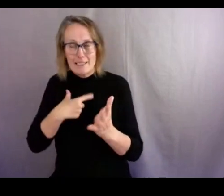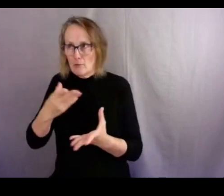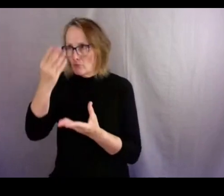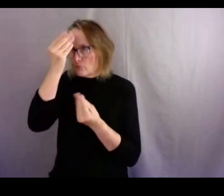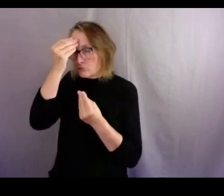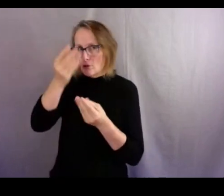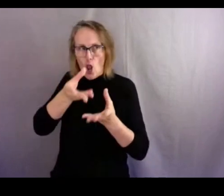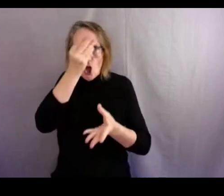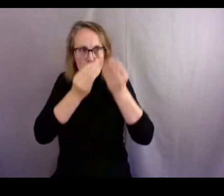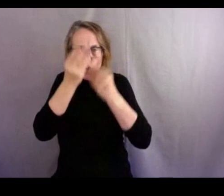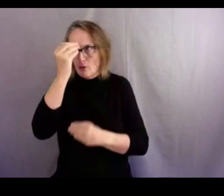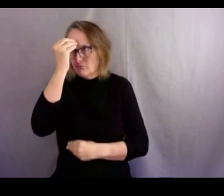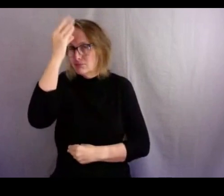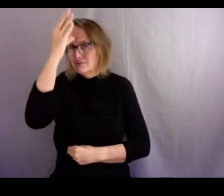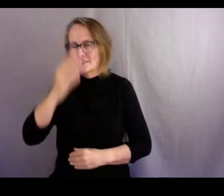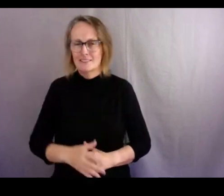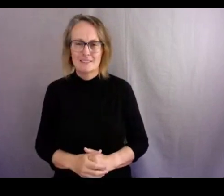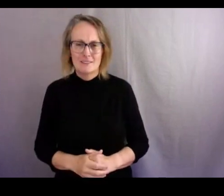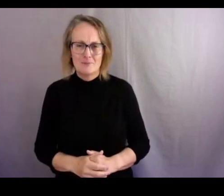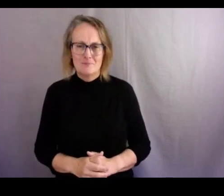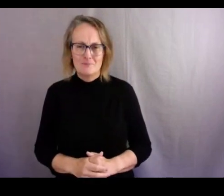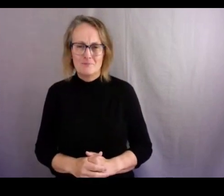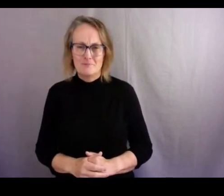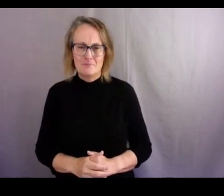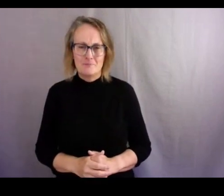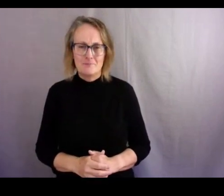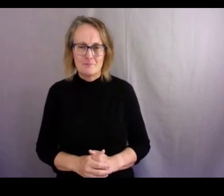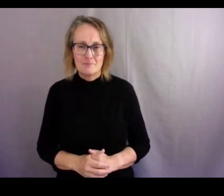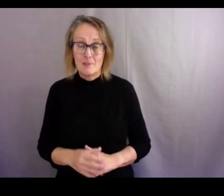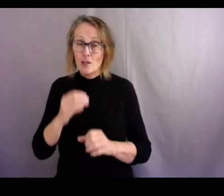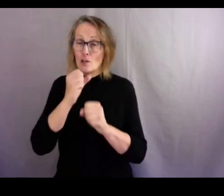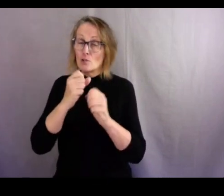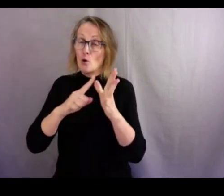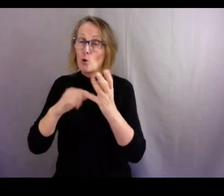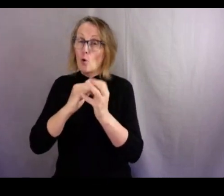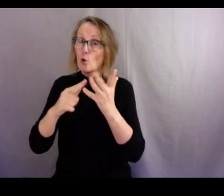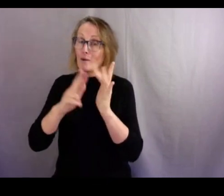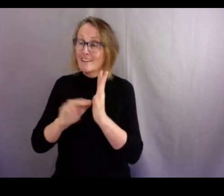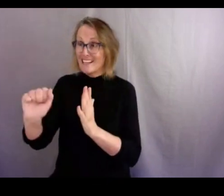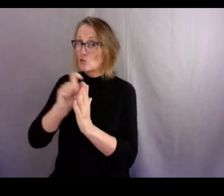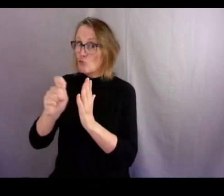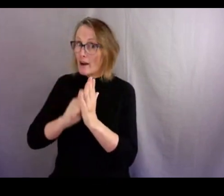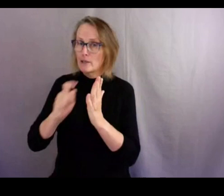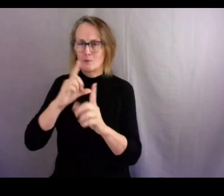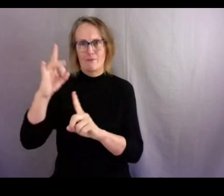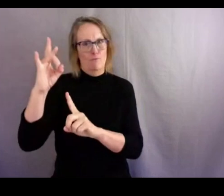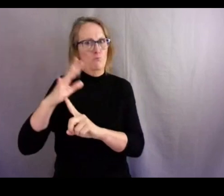To conclude, these elements show us how important writing was for Gauguin, and the practise to which he devoted as much as he did